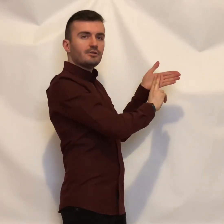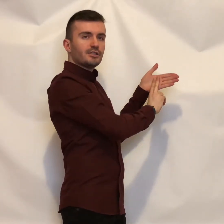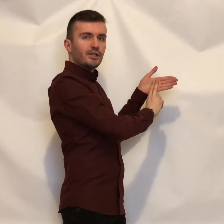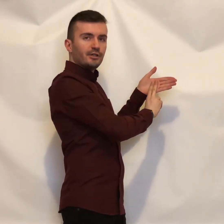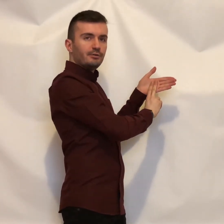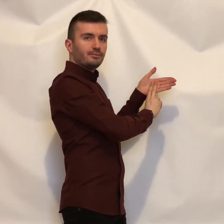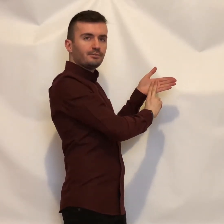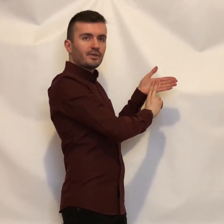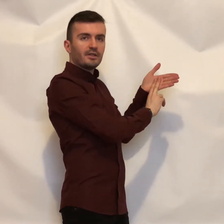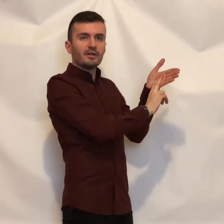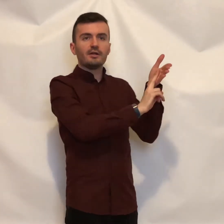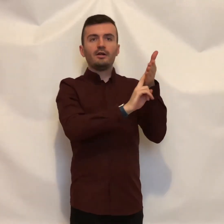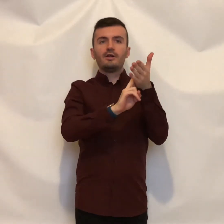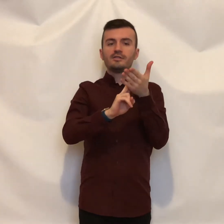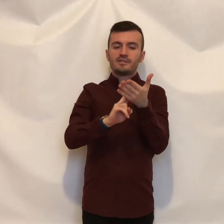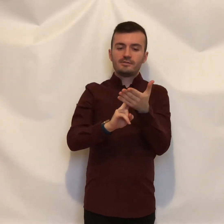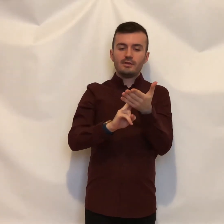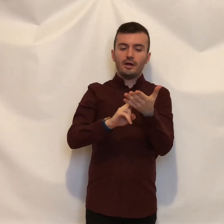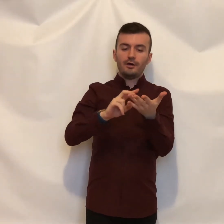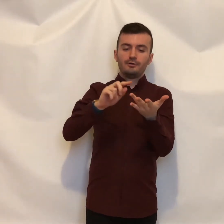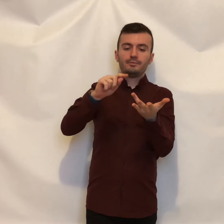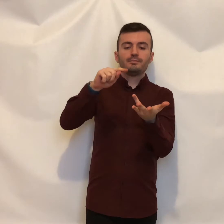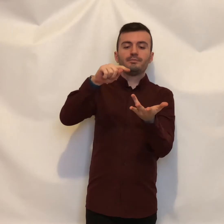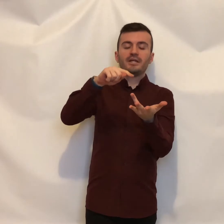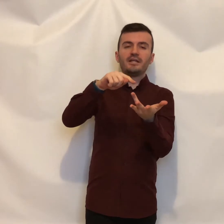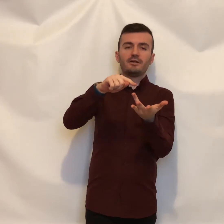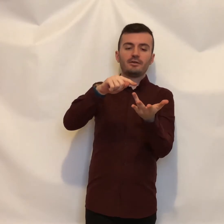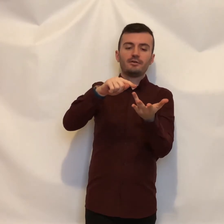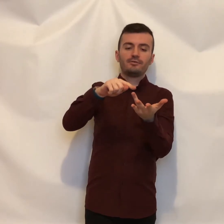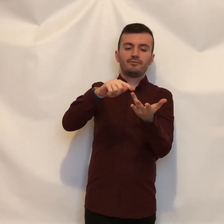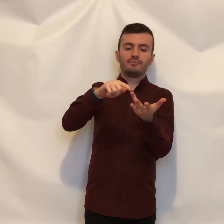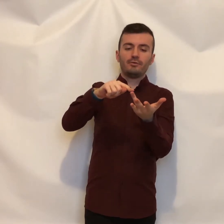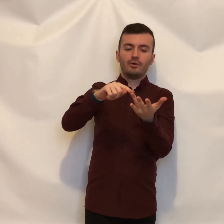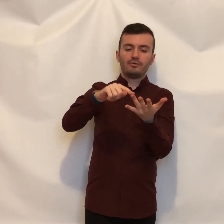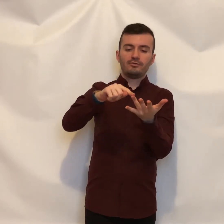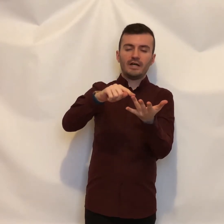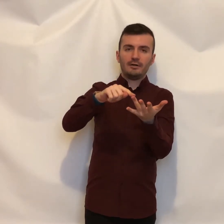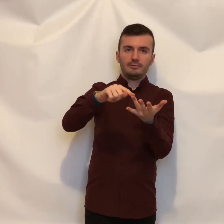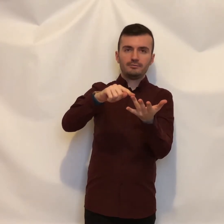'n', two 'o', being the fourth vowel